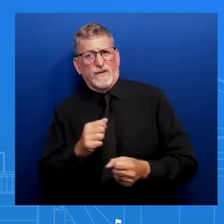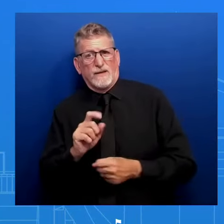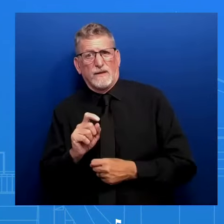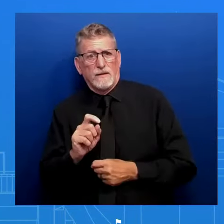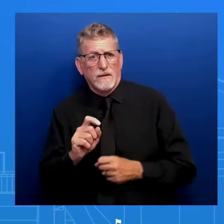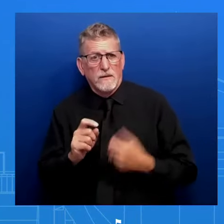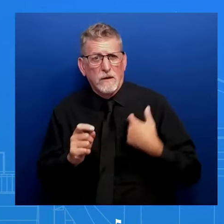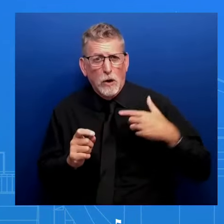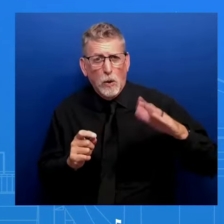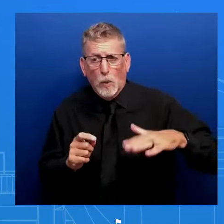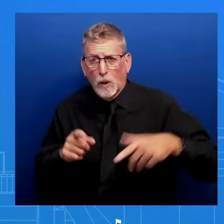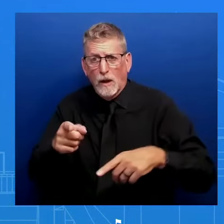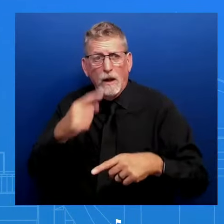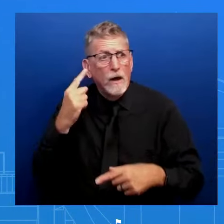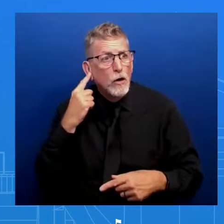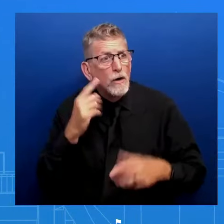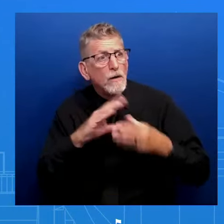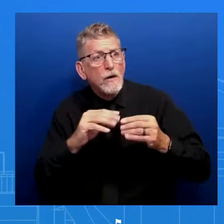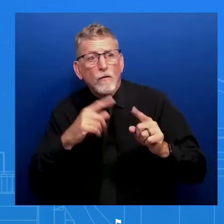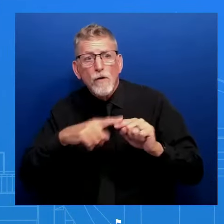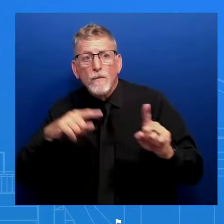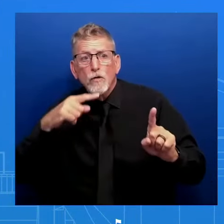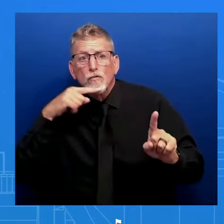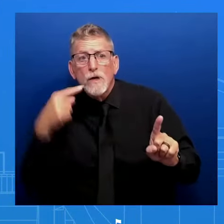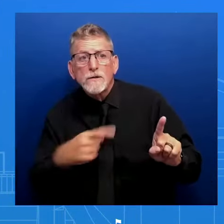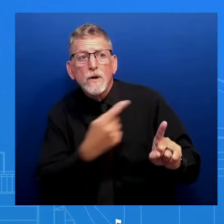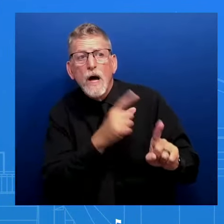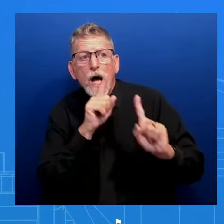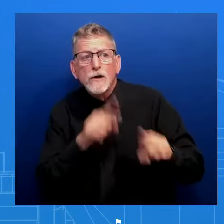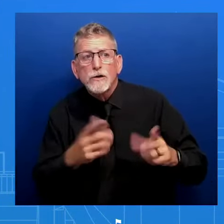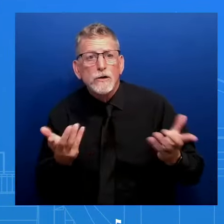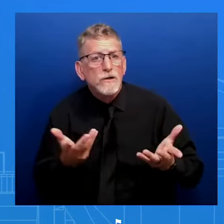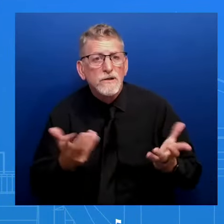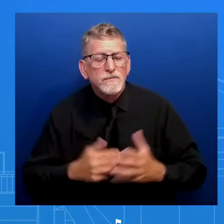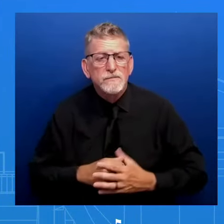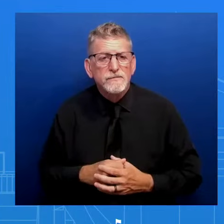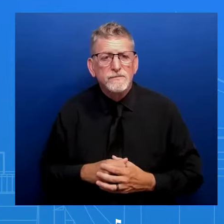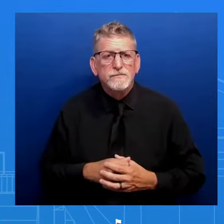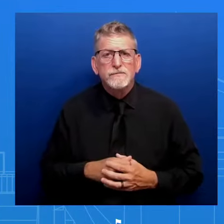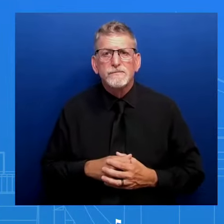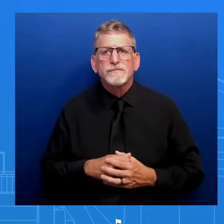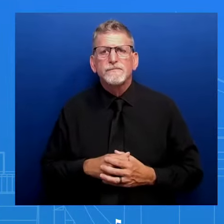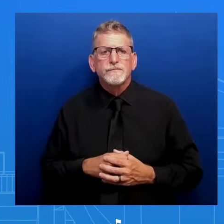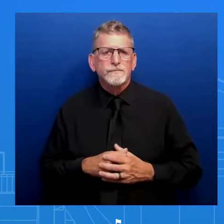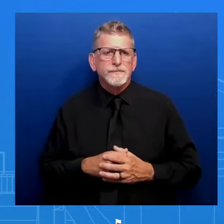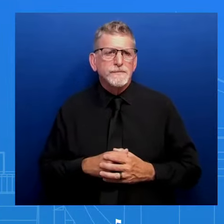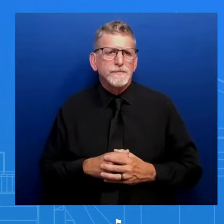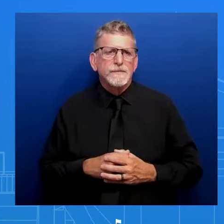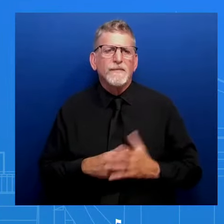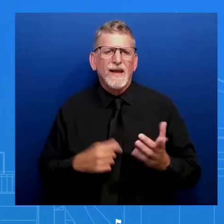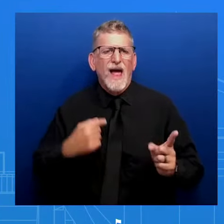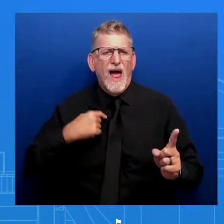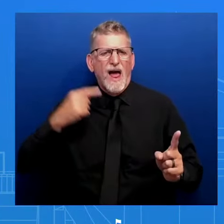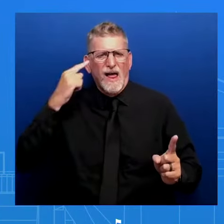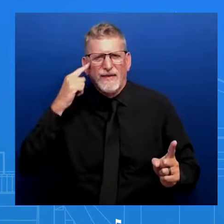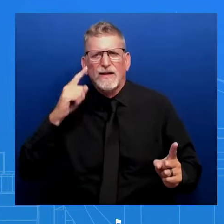Mr. Kirby: Well, I think the Russians have heard from us plenty. We ju- -- The Press: No, I -- Mr. Kirby: No, no, no. Let me finish. I think they've heard plenty from us